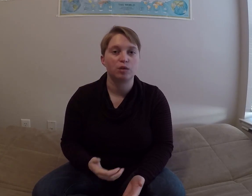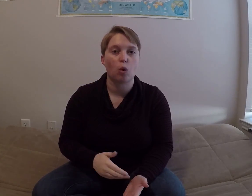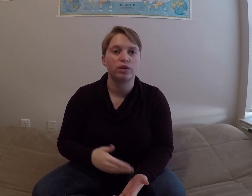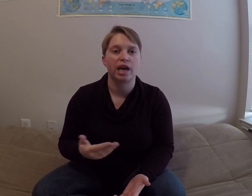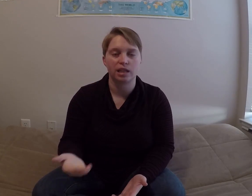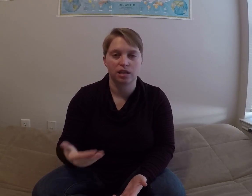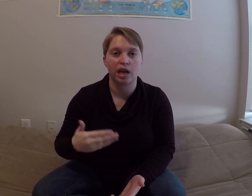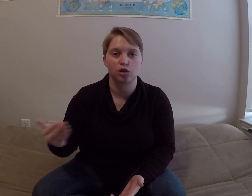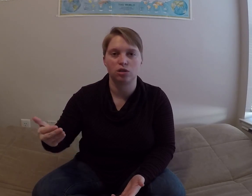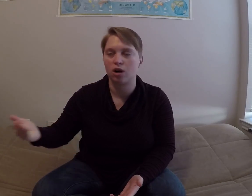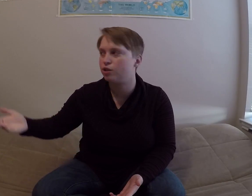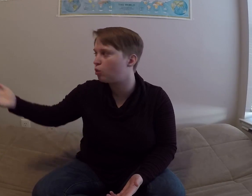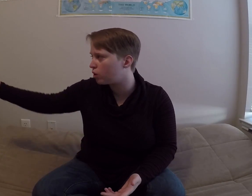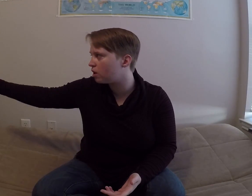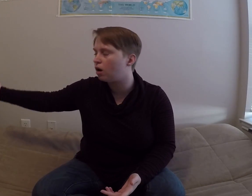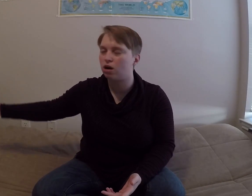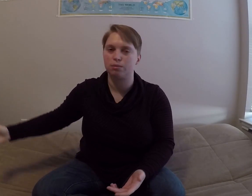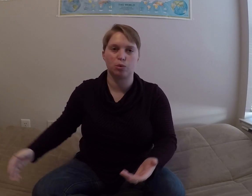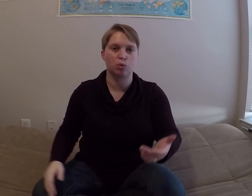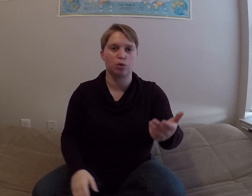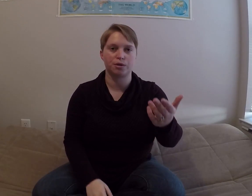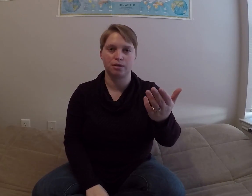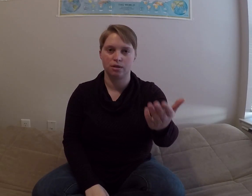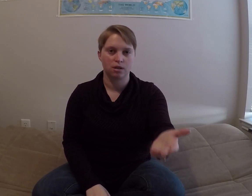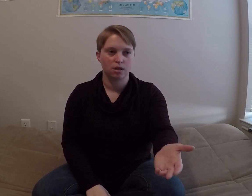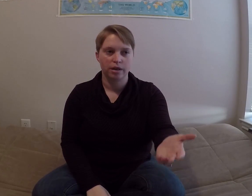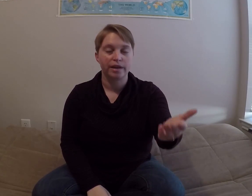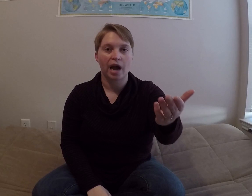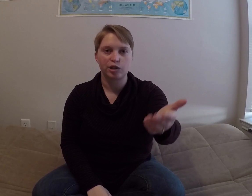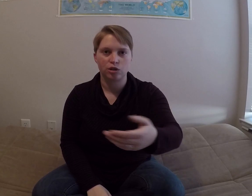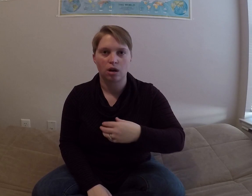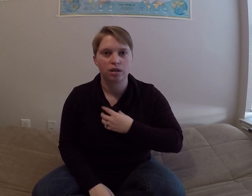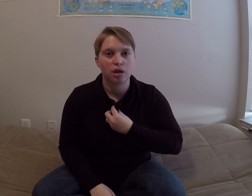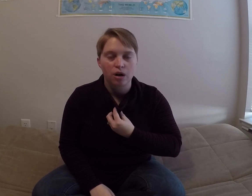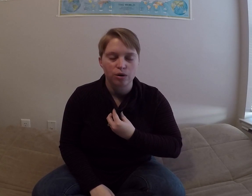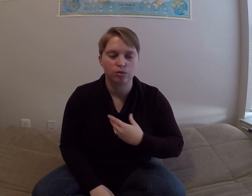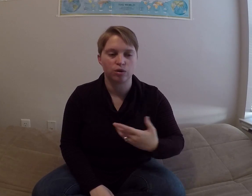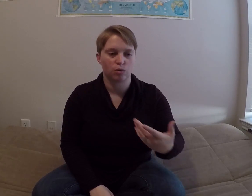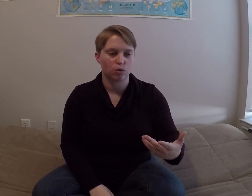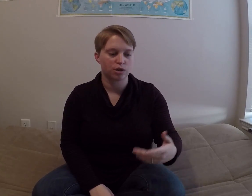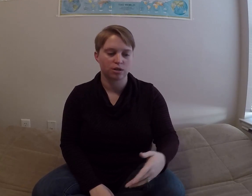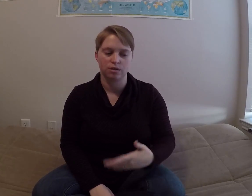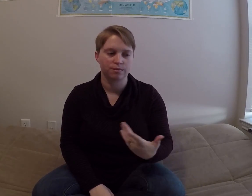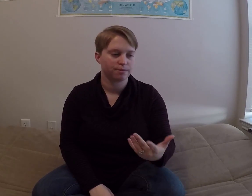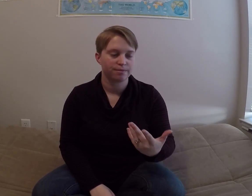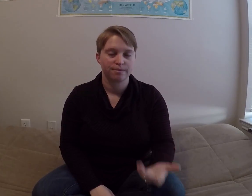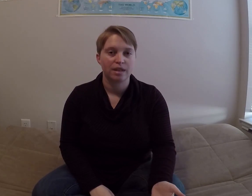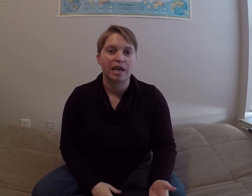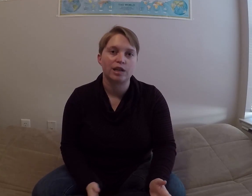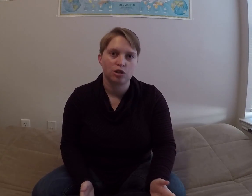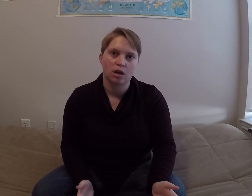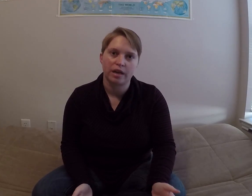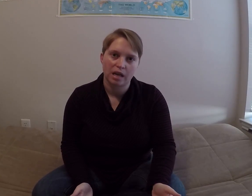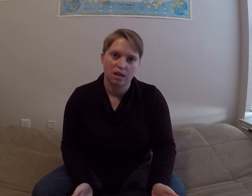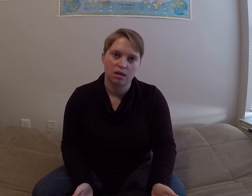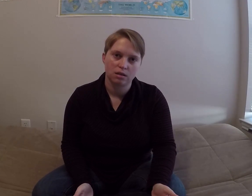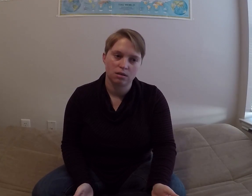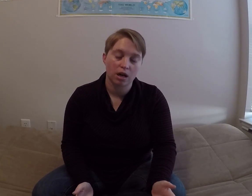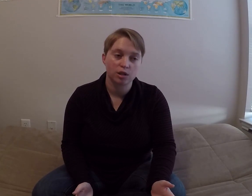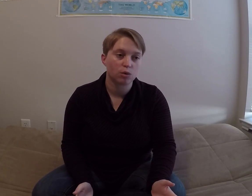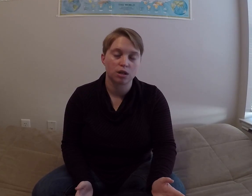it won’t catches on a doorknob or catches on clothes or catches on anything.